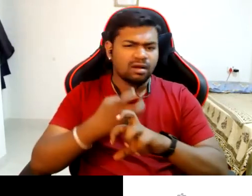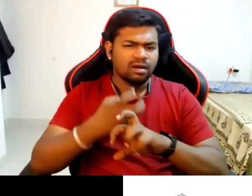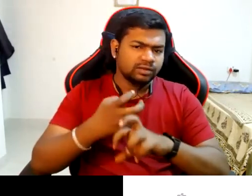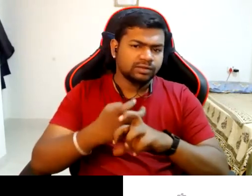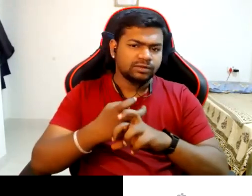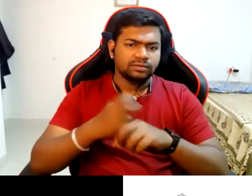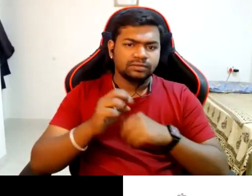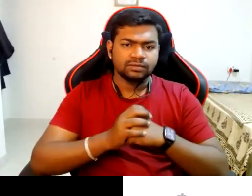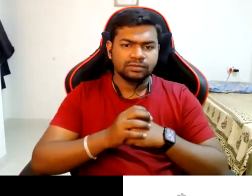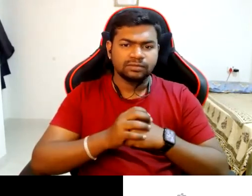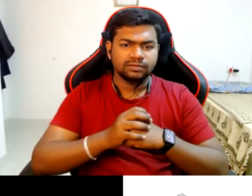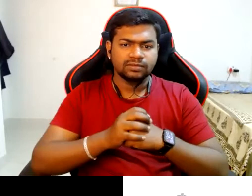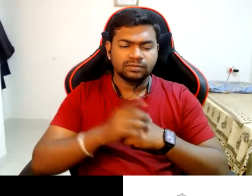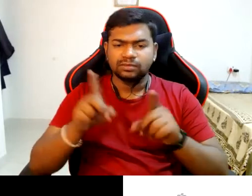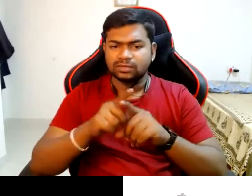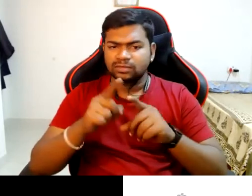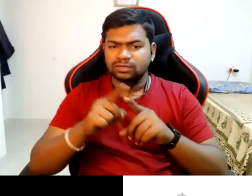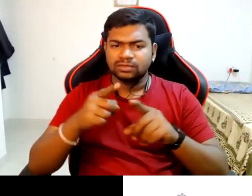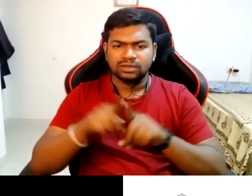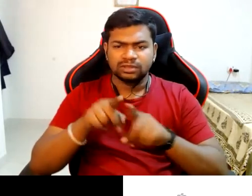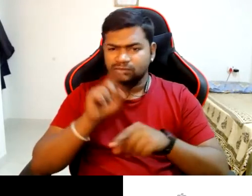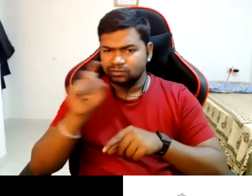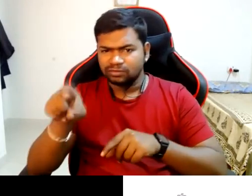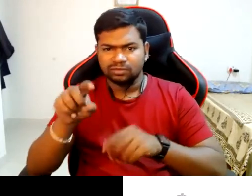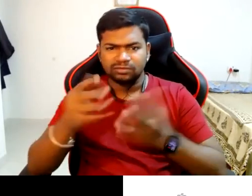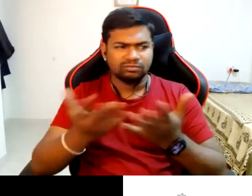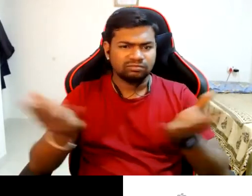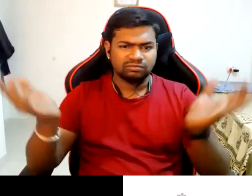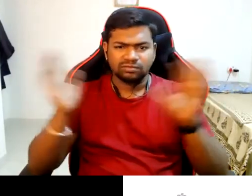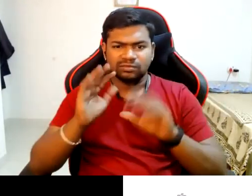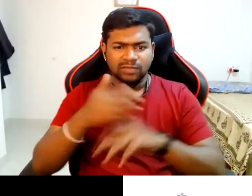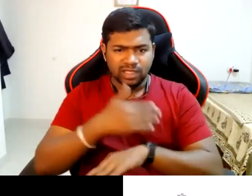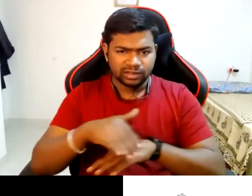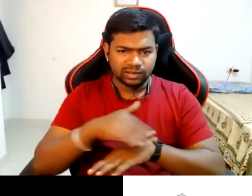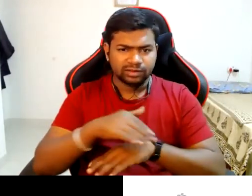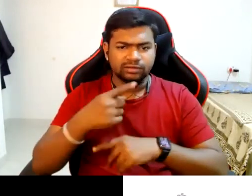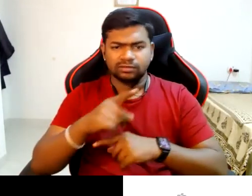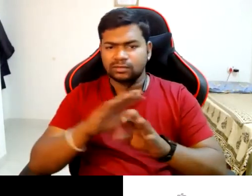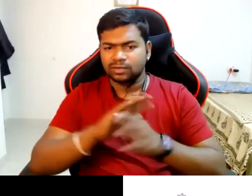part is entering the ecosystem from the engineering when you complete your education.